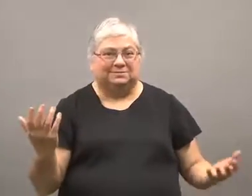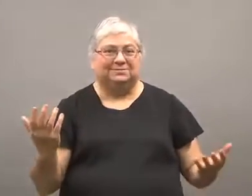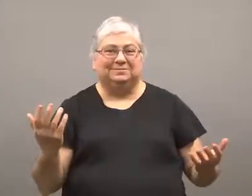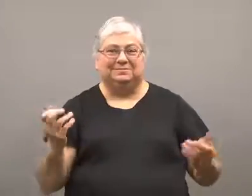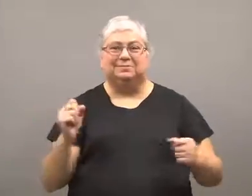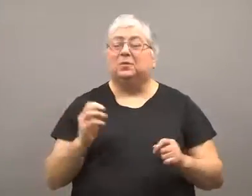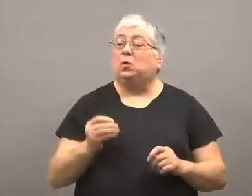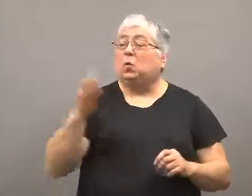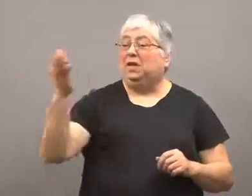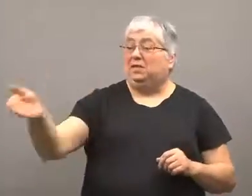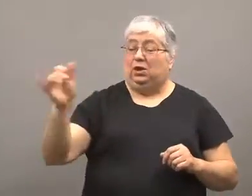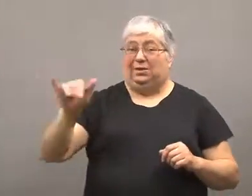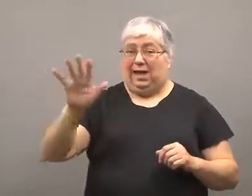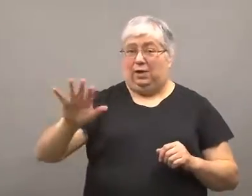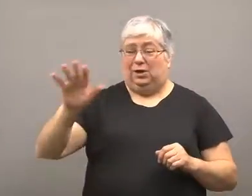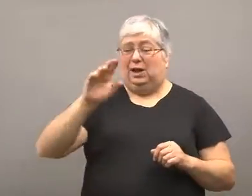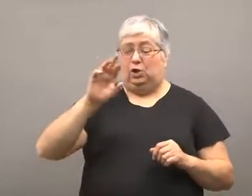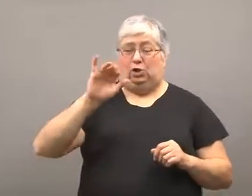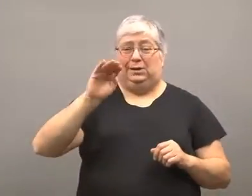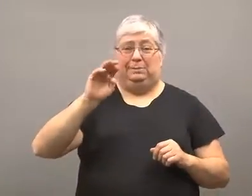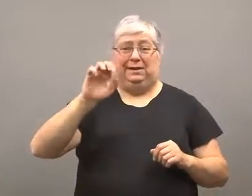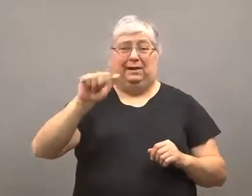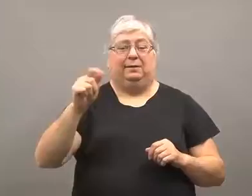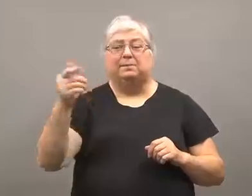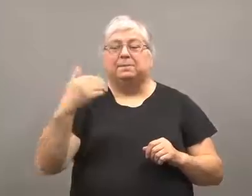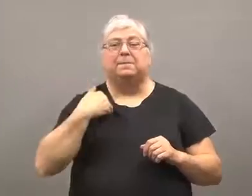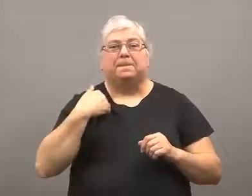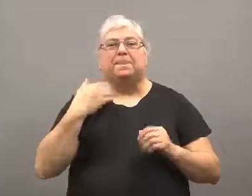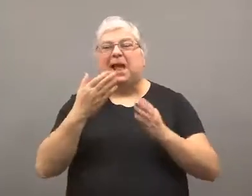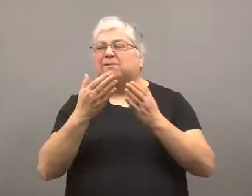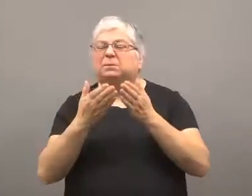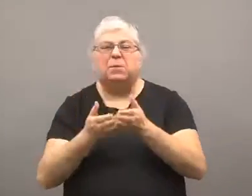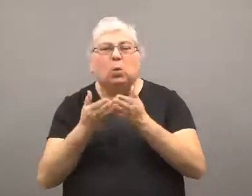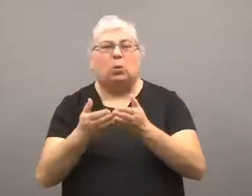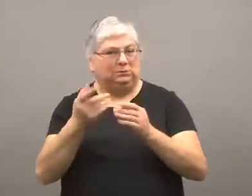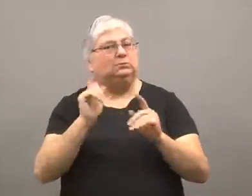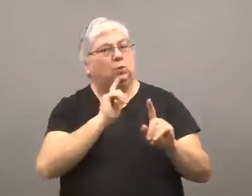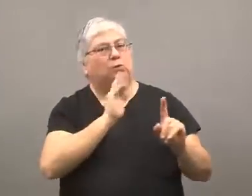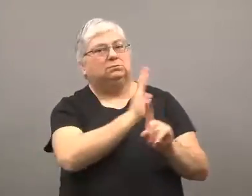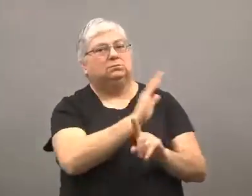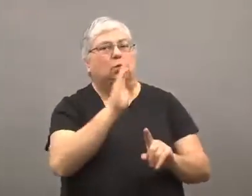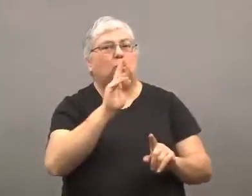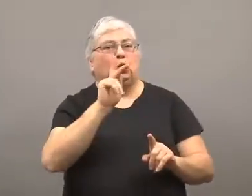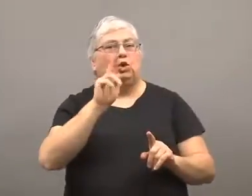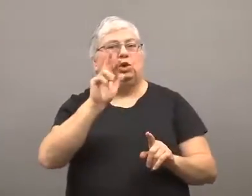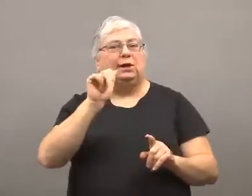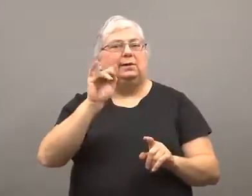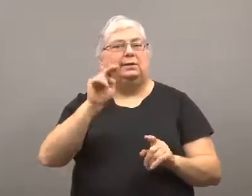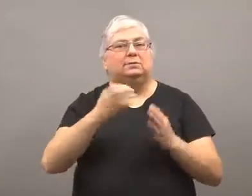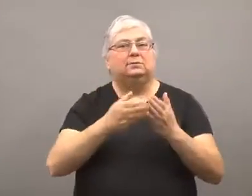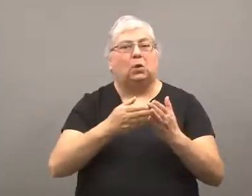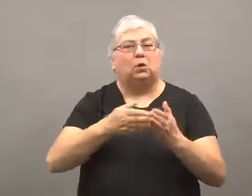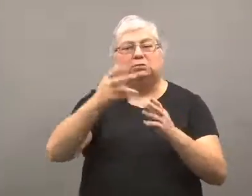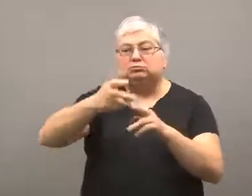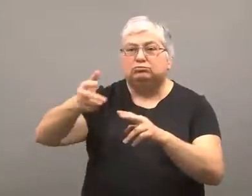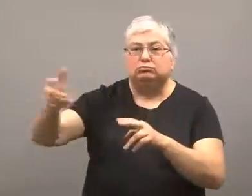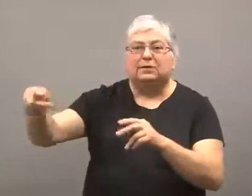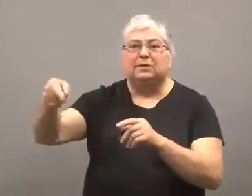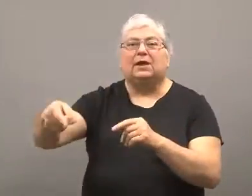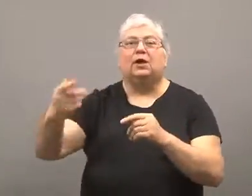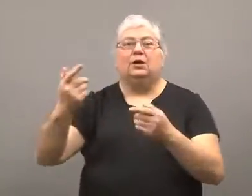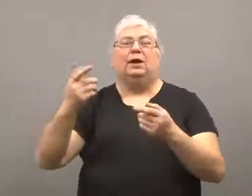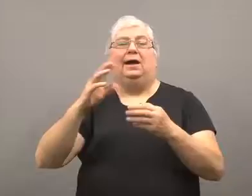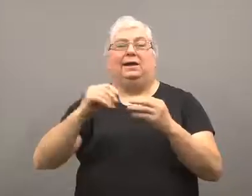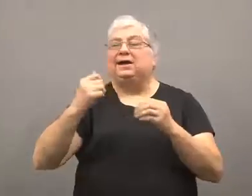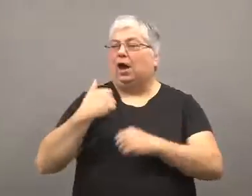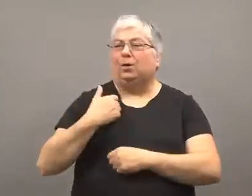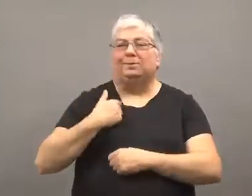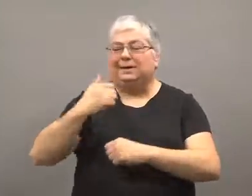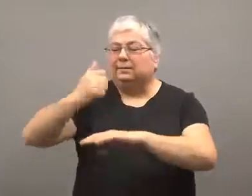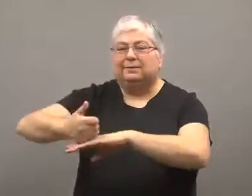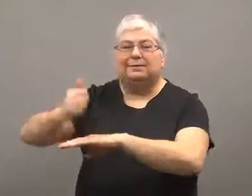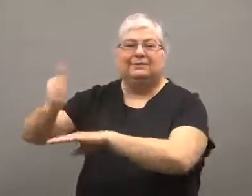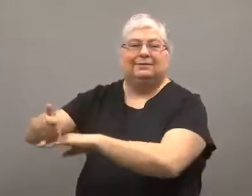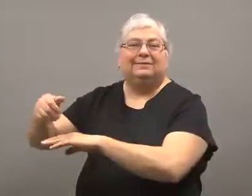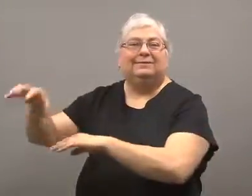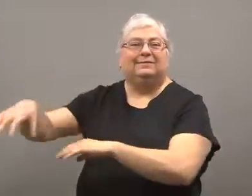Ukrainian ships are stationed in Crimea, and it also has military bases there.